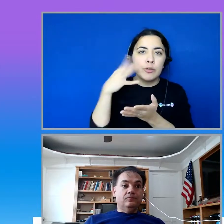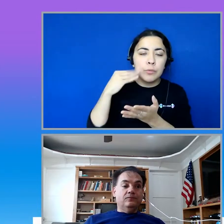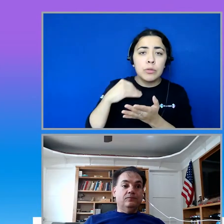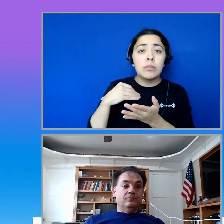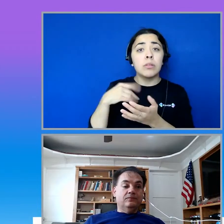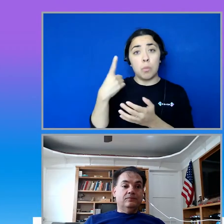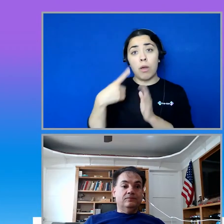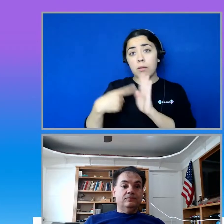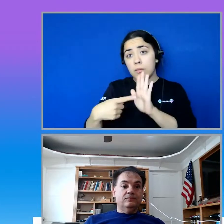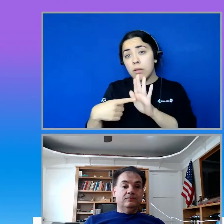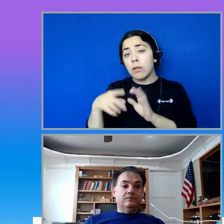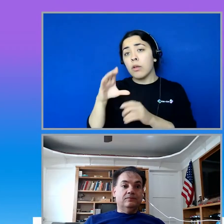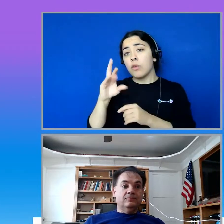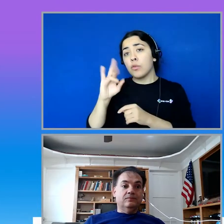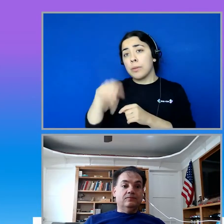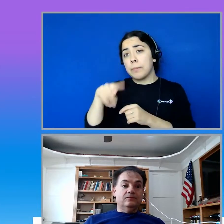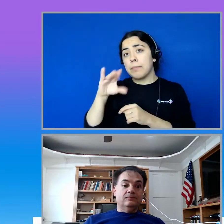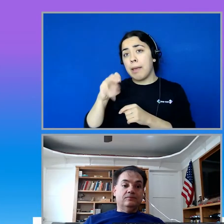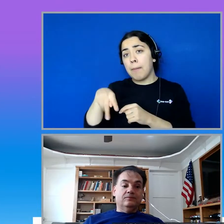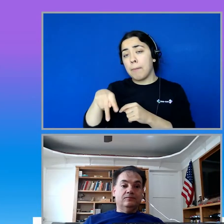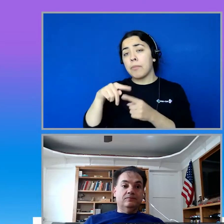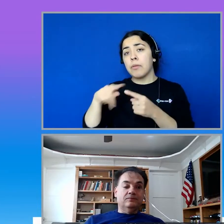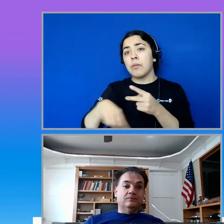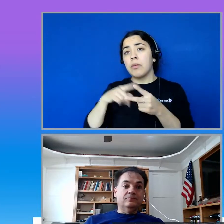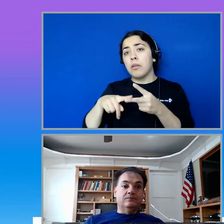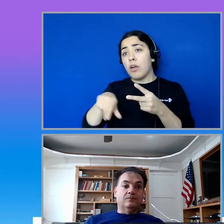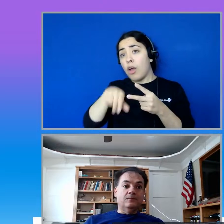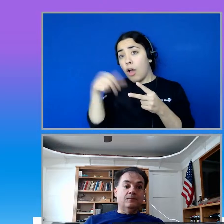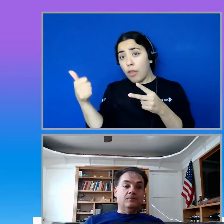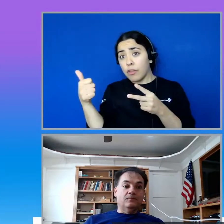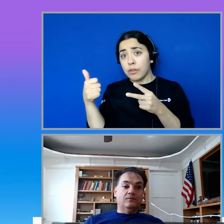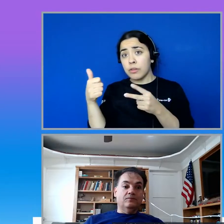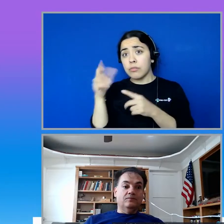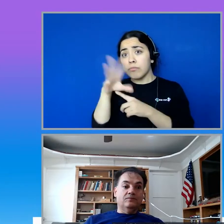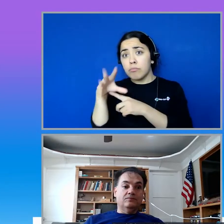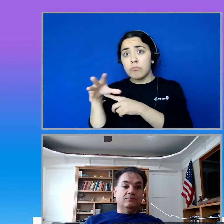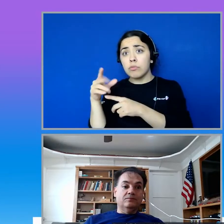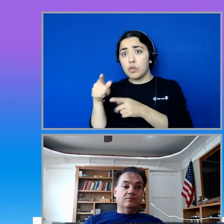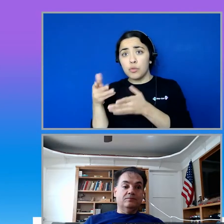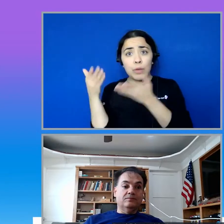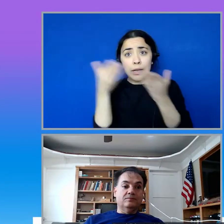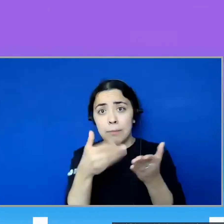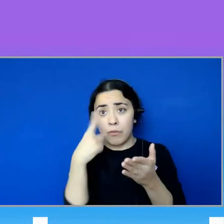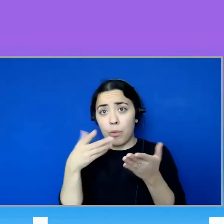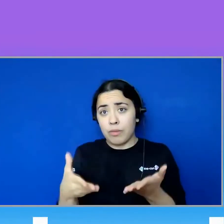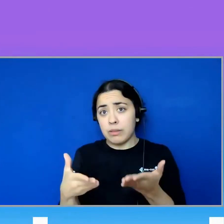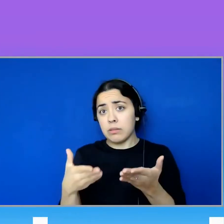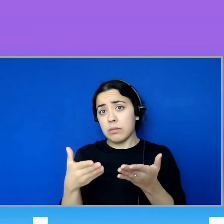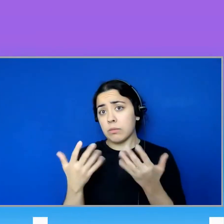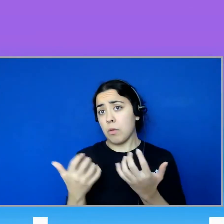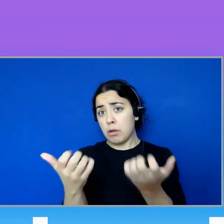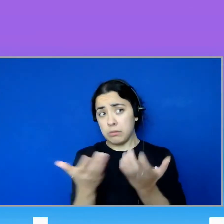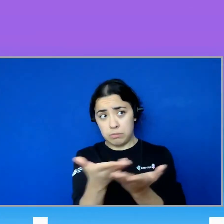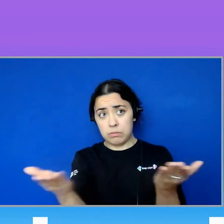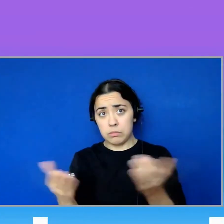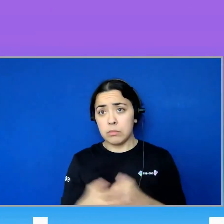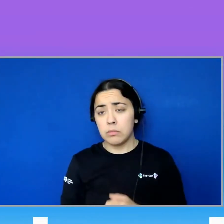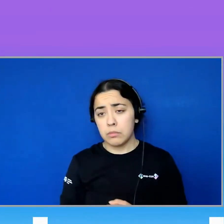some other documentaries that that you know of that you might recommend to this audience?